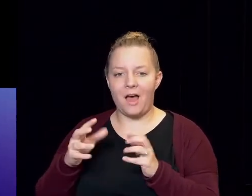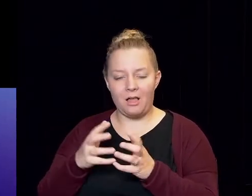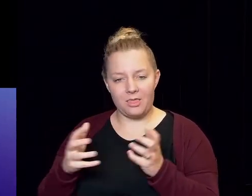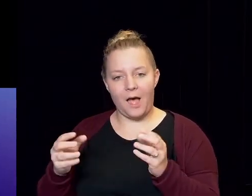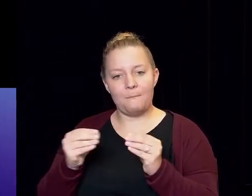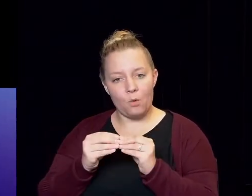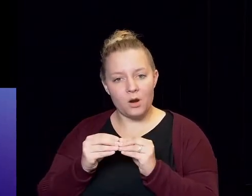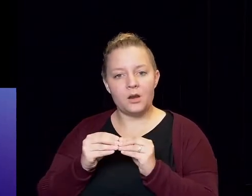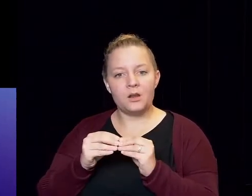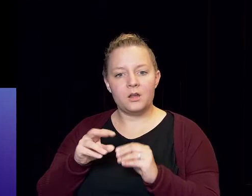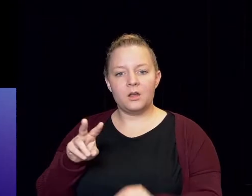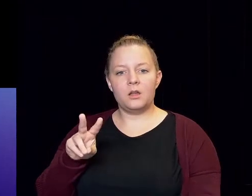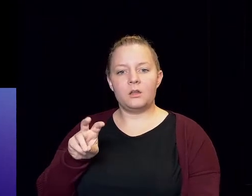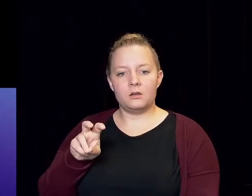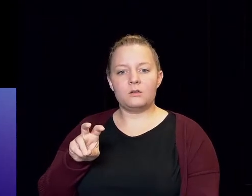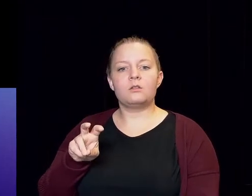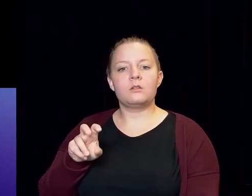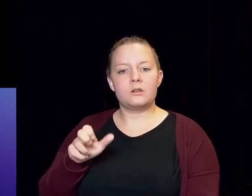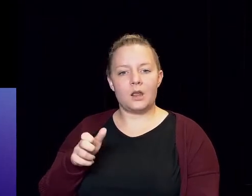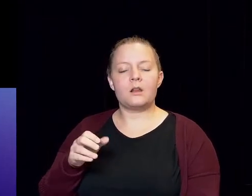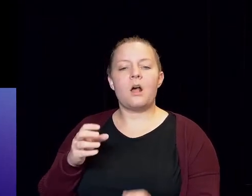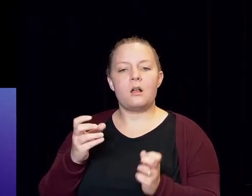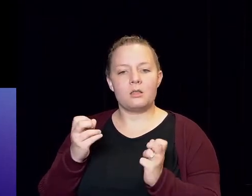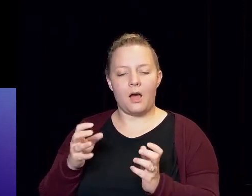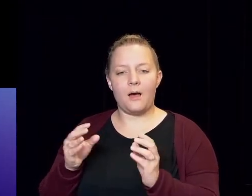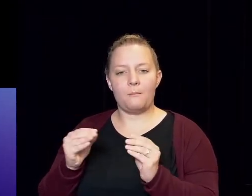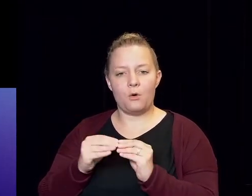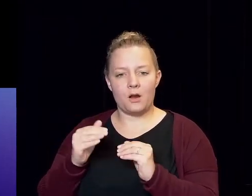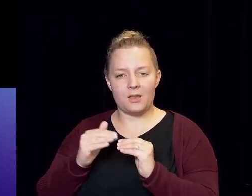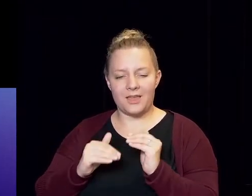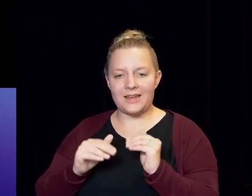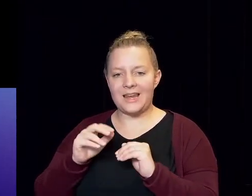more than that. So, that works out for me to check to make sure that my answers are in the right